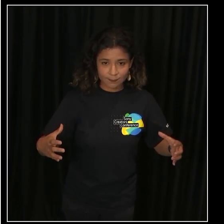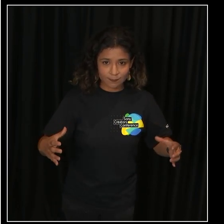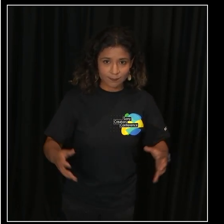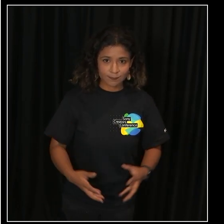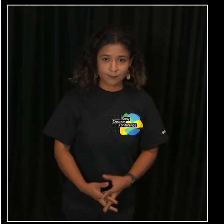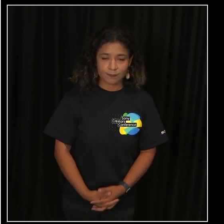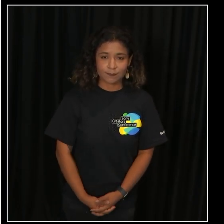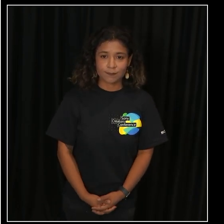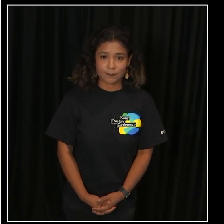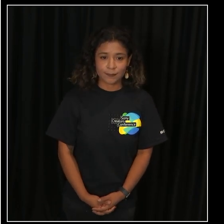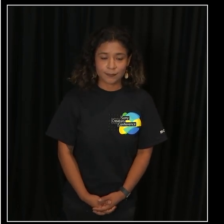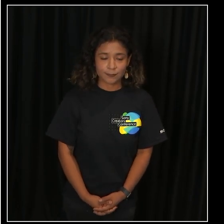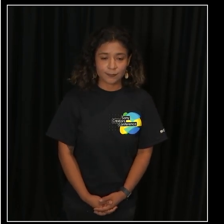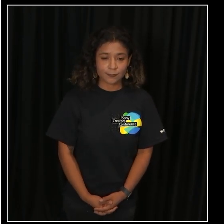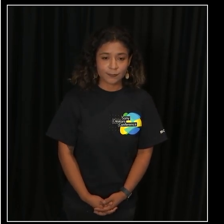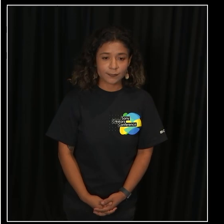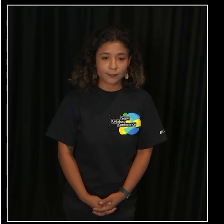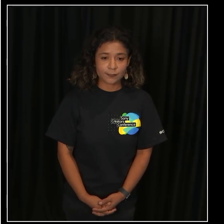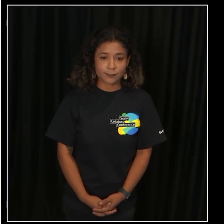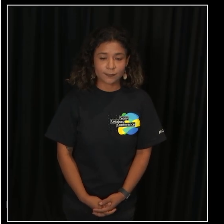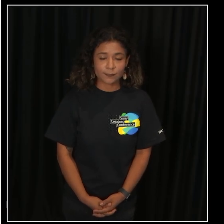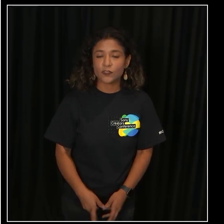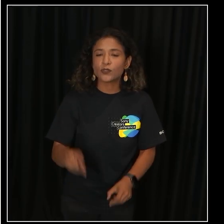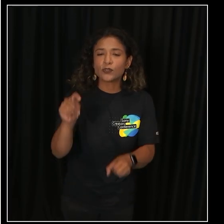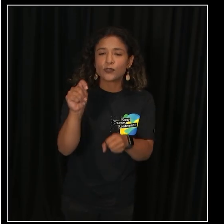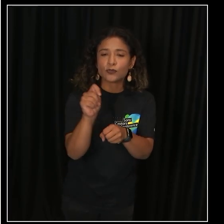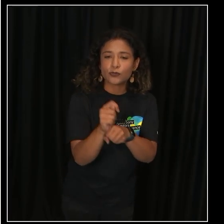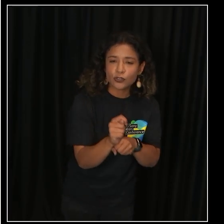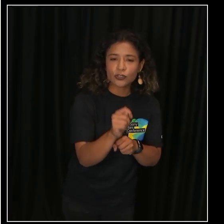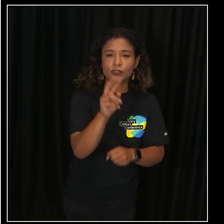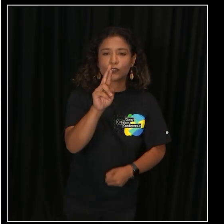In traditional rendering are typical compute shaders.